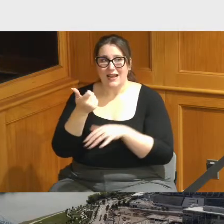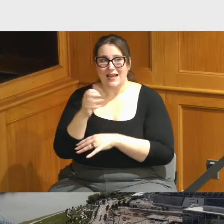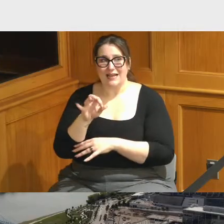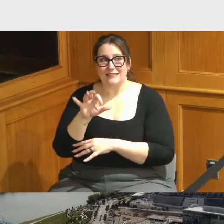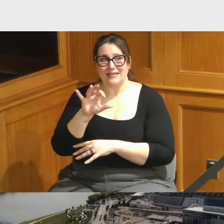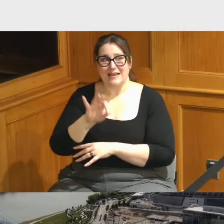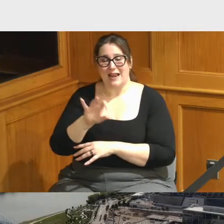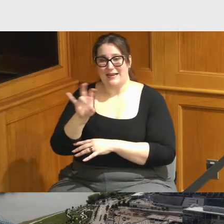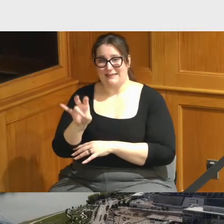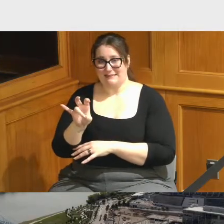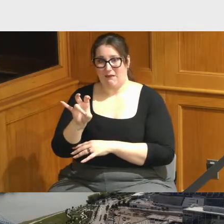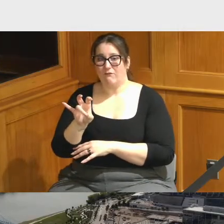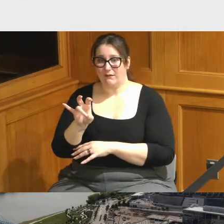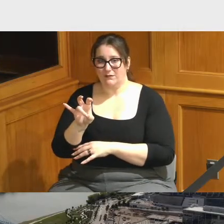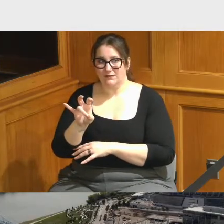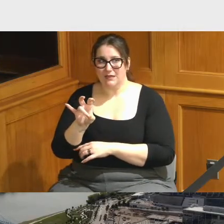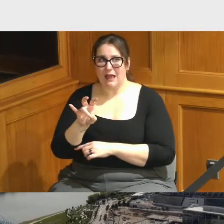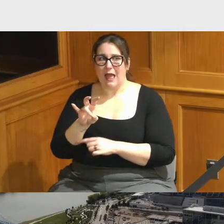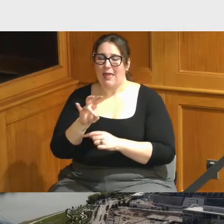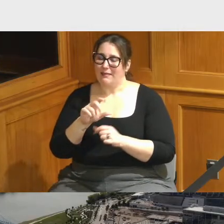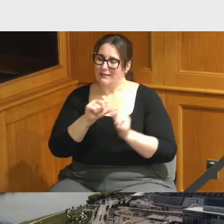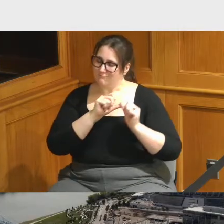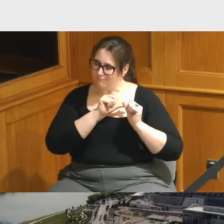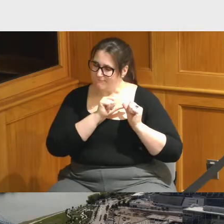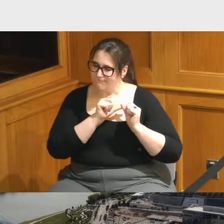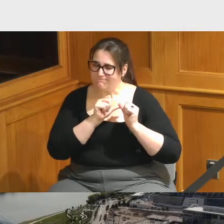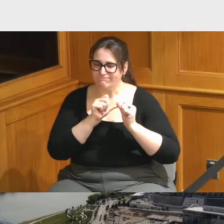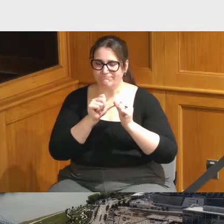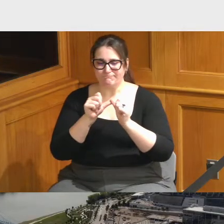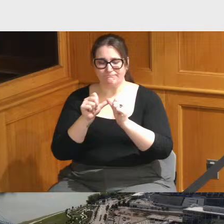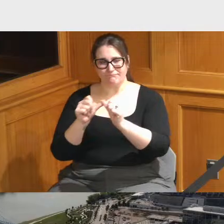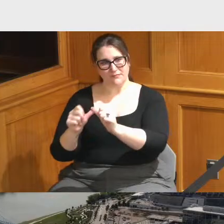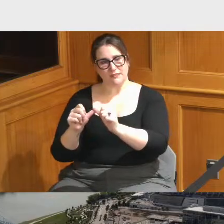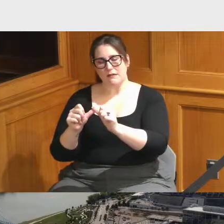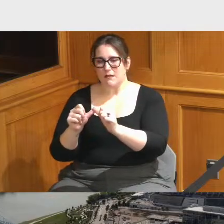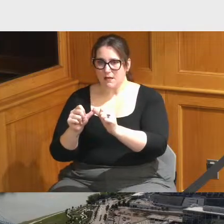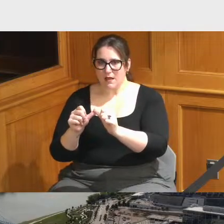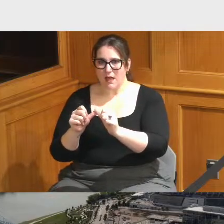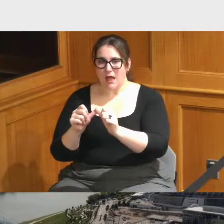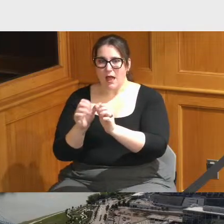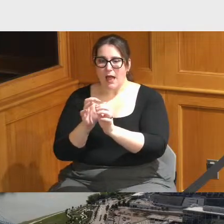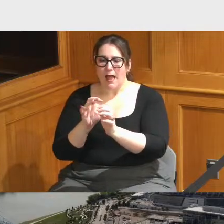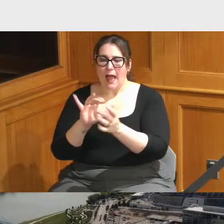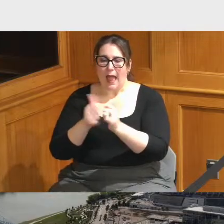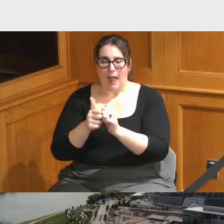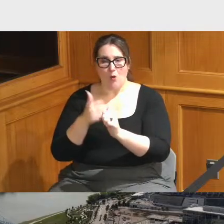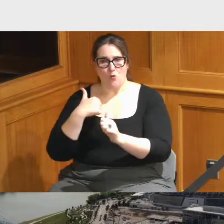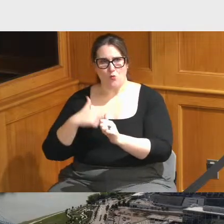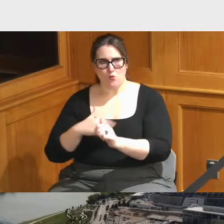and the resilient infrastructure, the collective action across city, county, state officials to